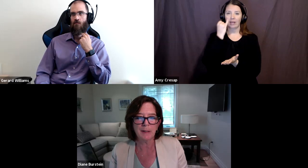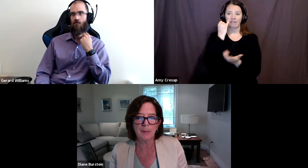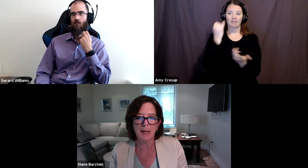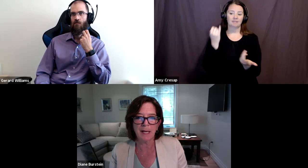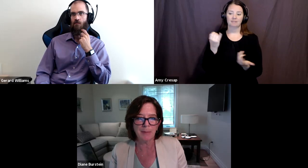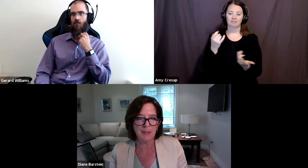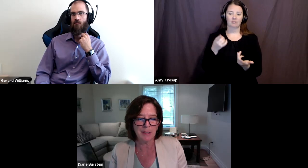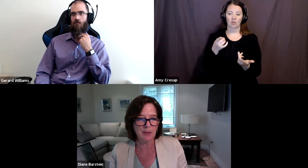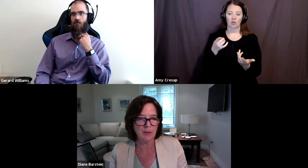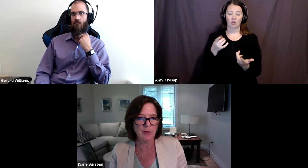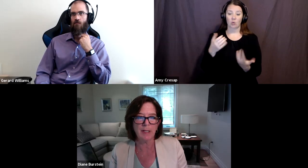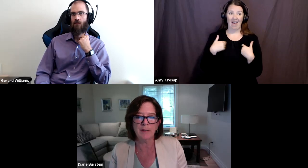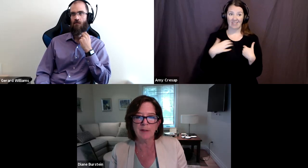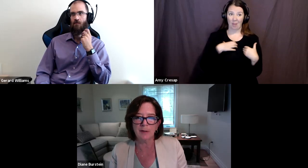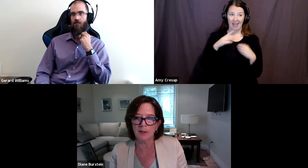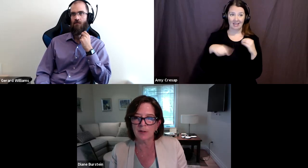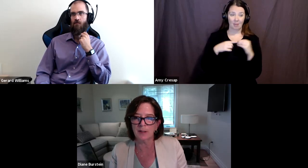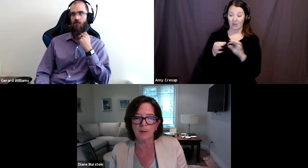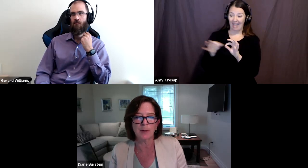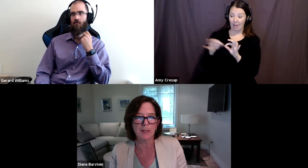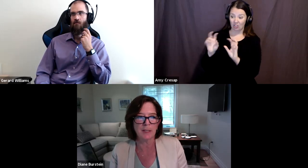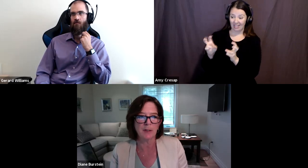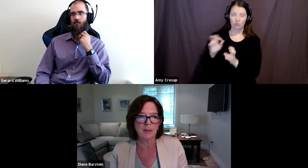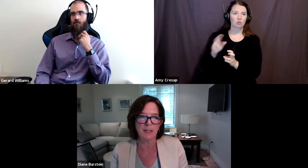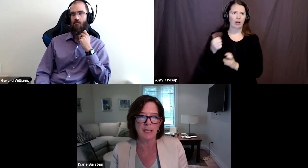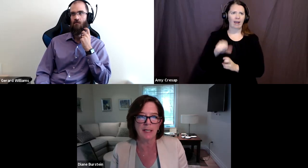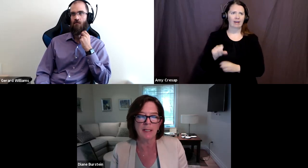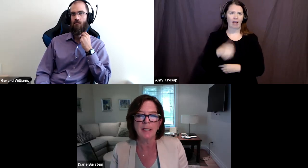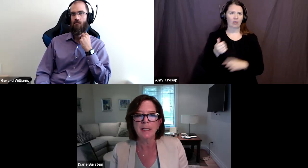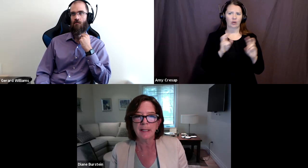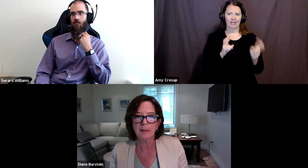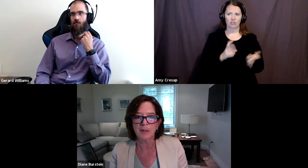complaint about captioning issues or any of the other issues that were raised here today.